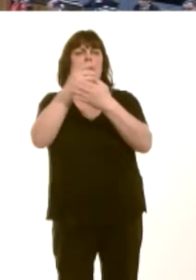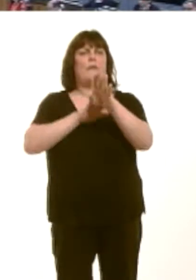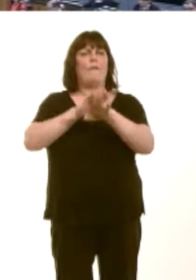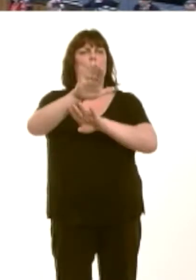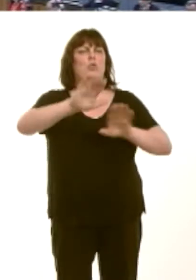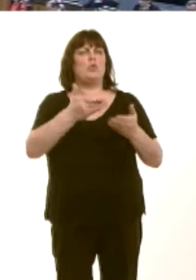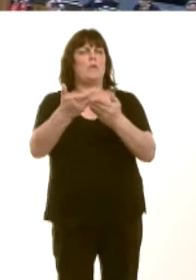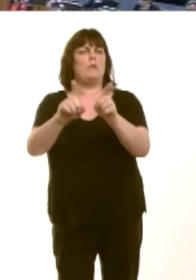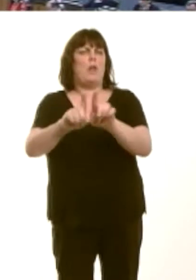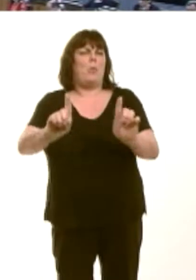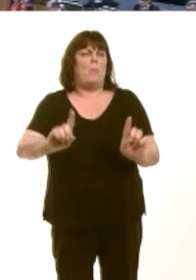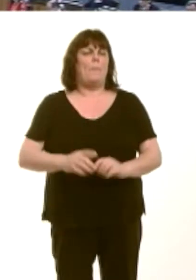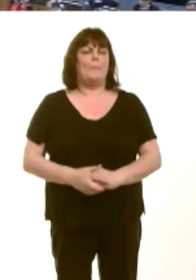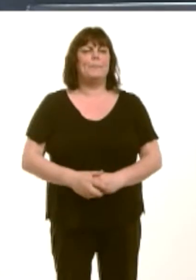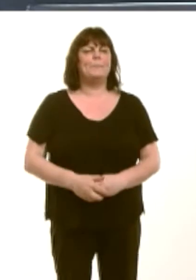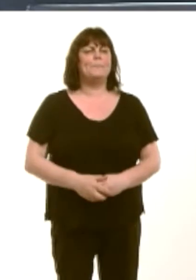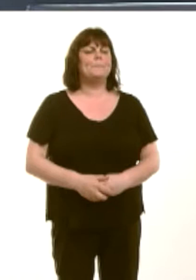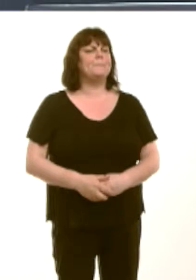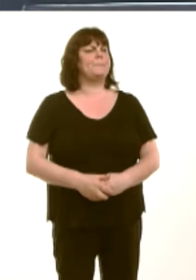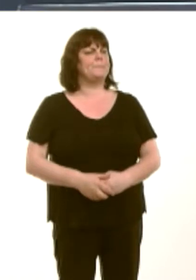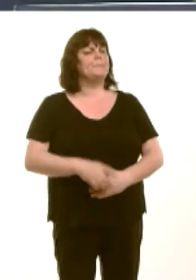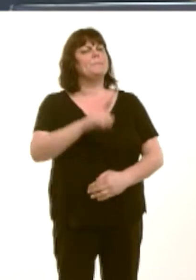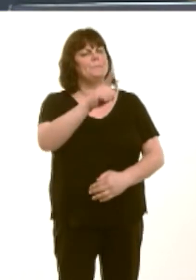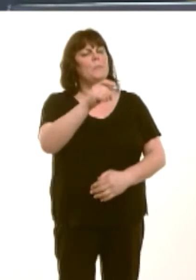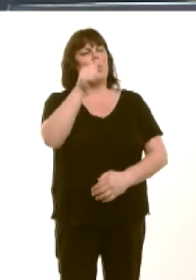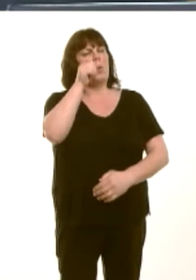Darren Millar: First Minister, one of the problems that is occurring more frequently